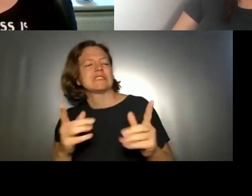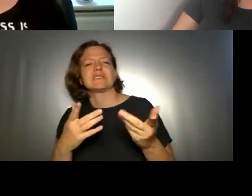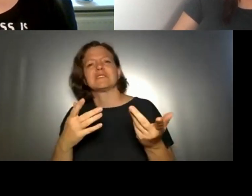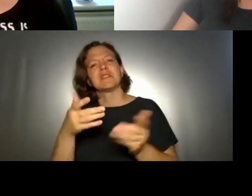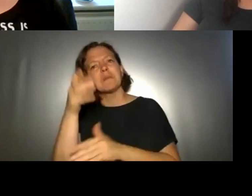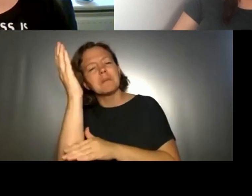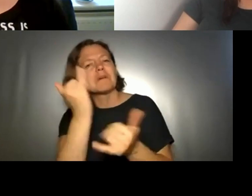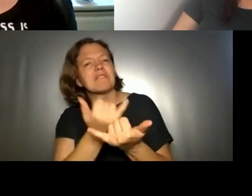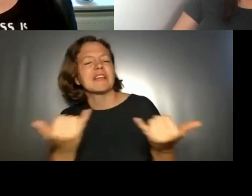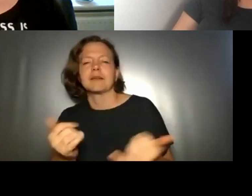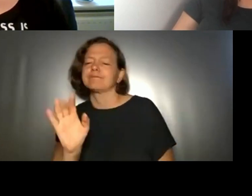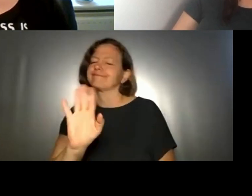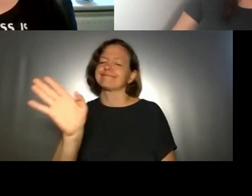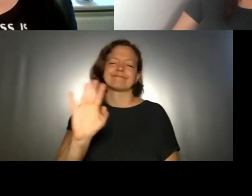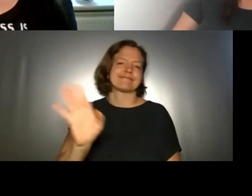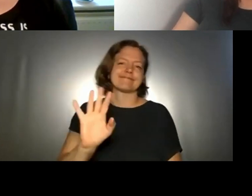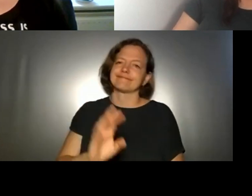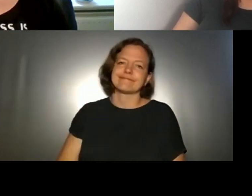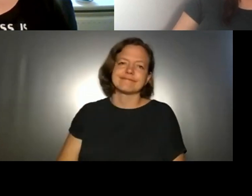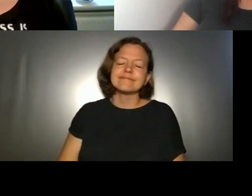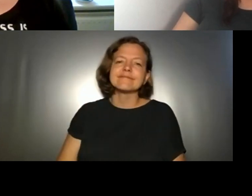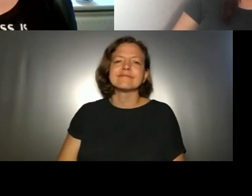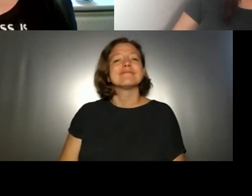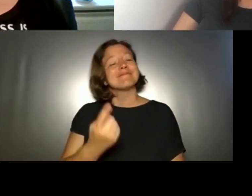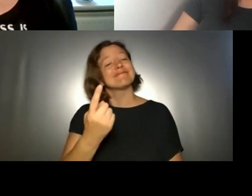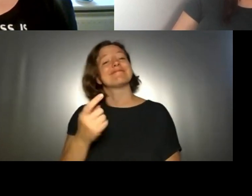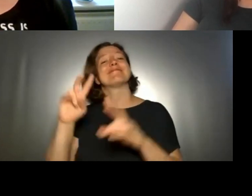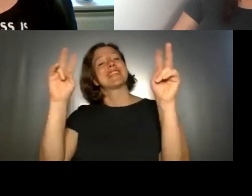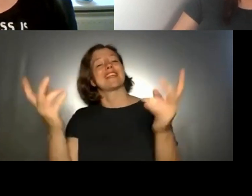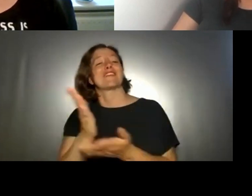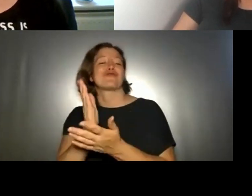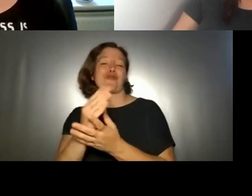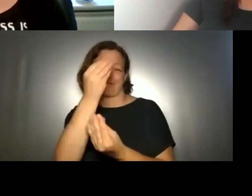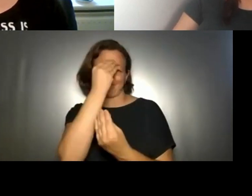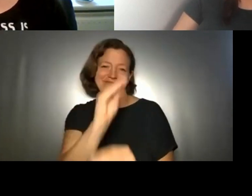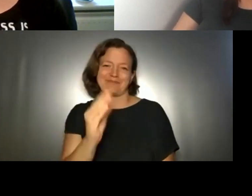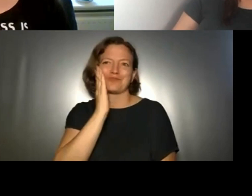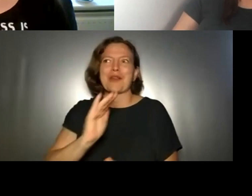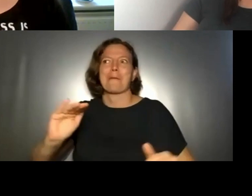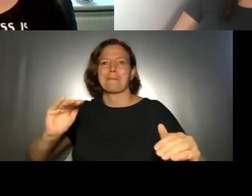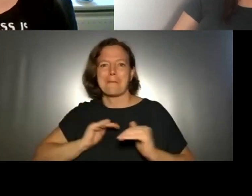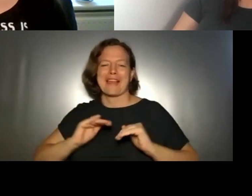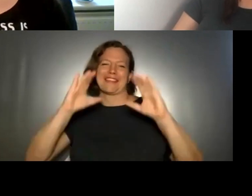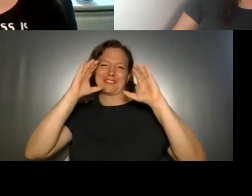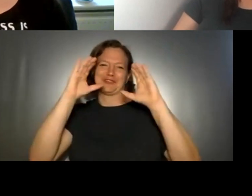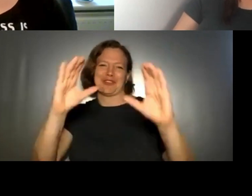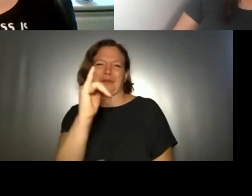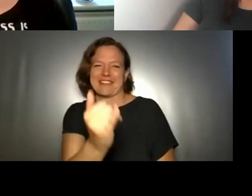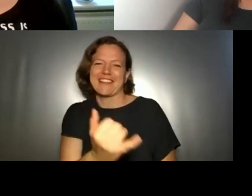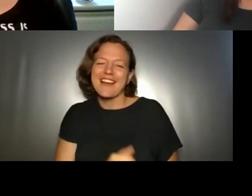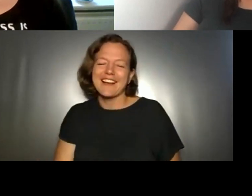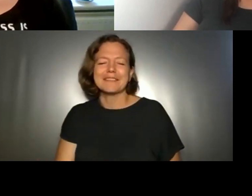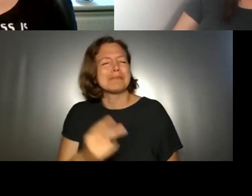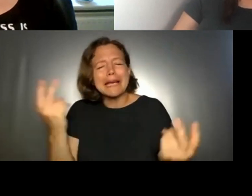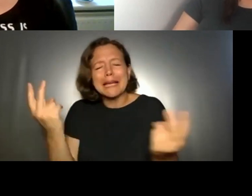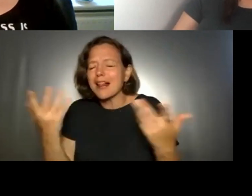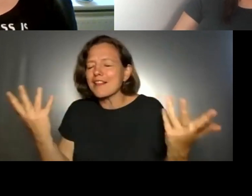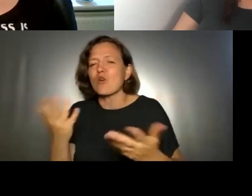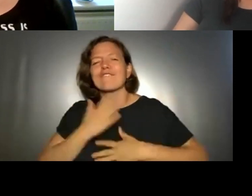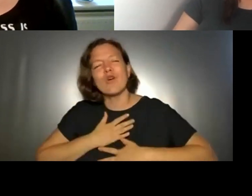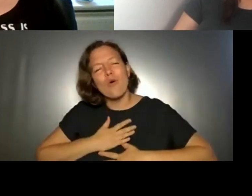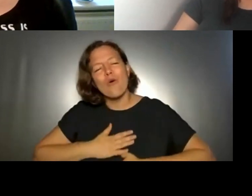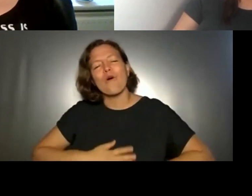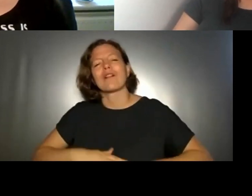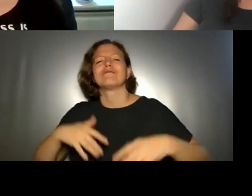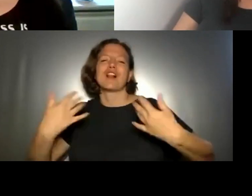We have invited you to join from your beds or just any place where you feel comfortable and have internet access.